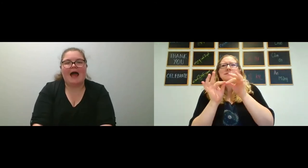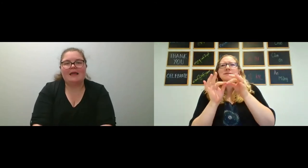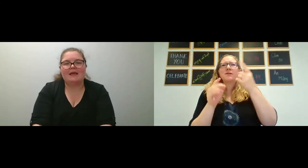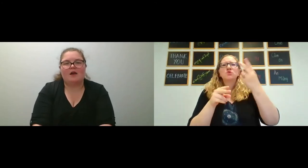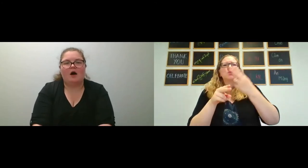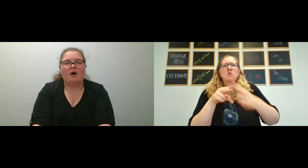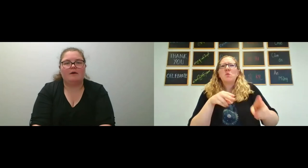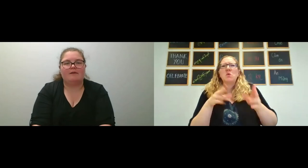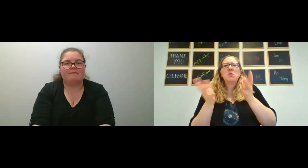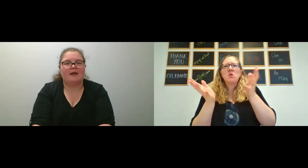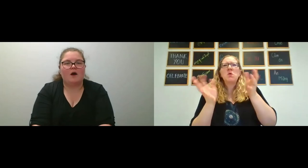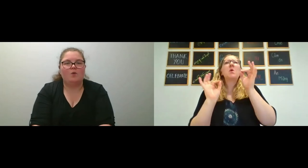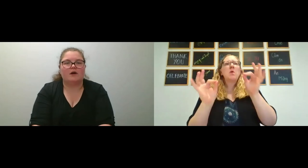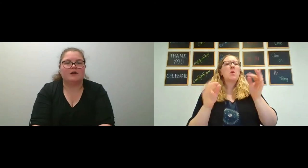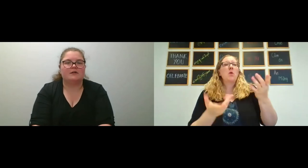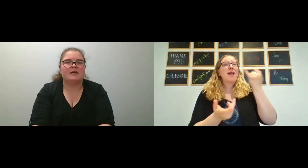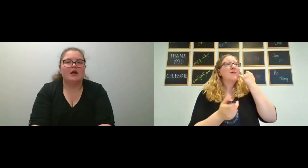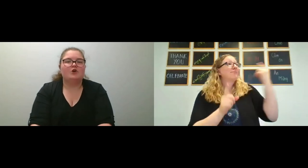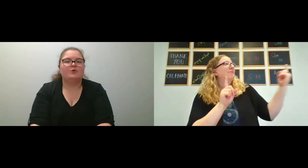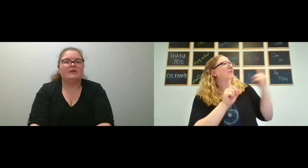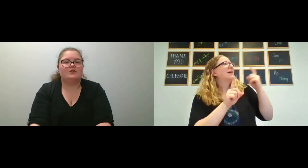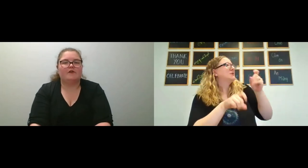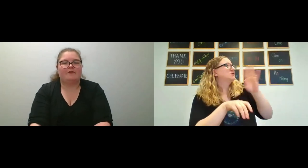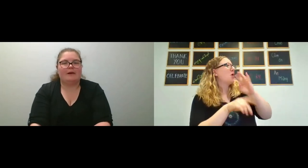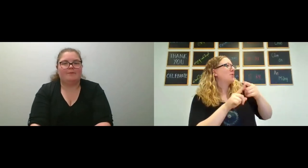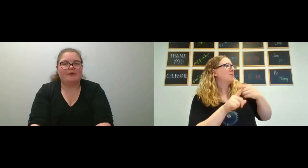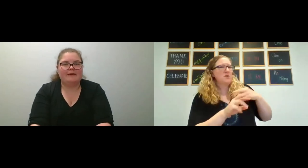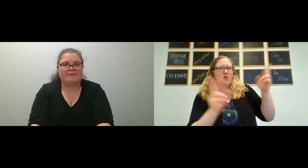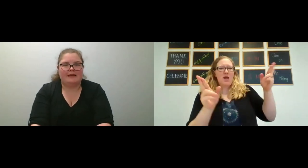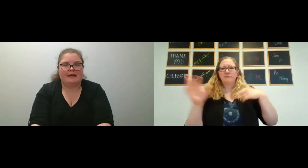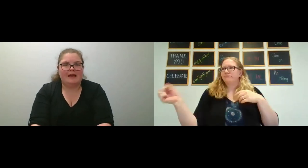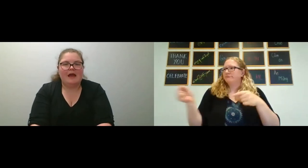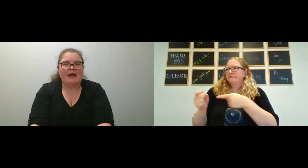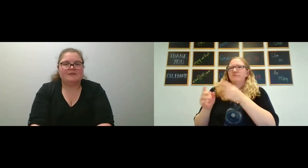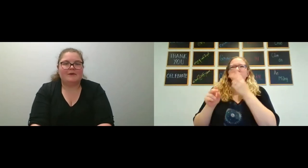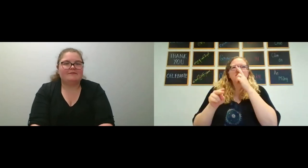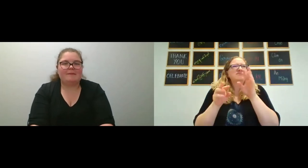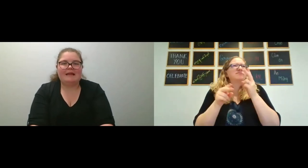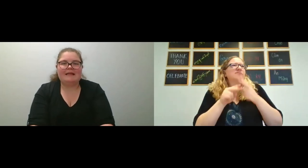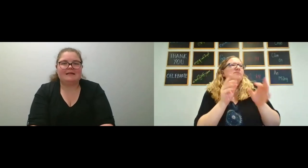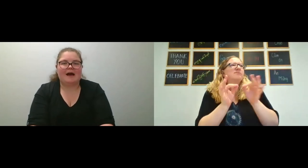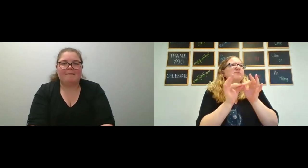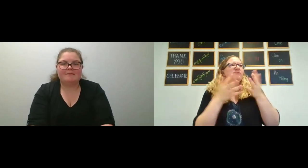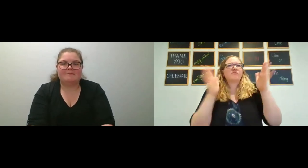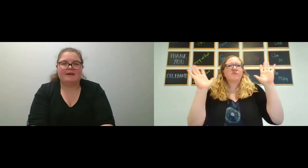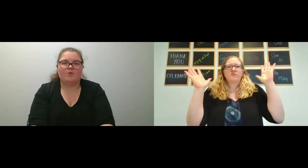I can call one of my coworkers to interpret briefly. So if somebody needs to come up to me,